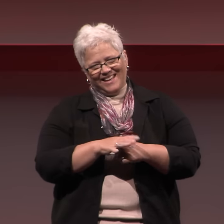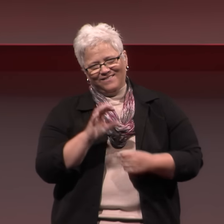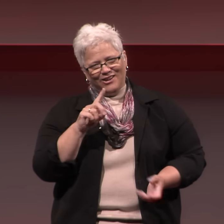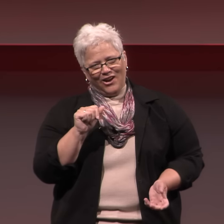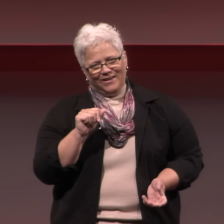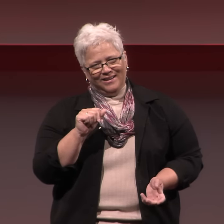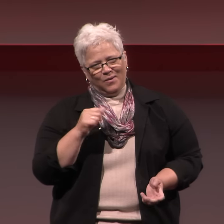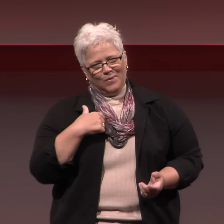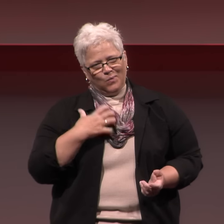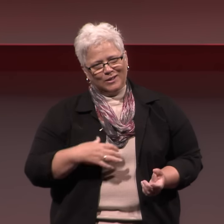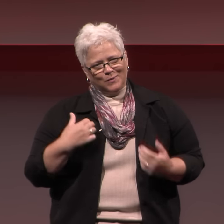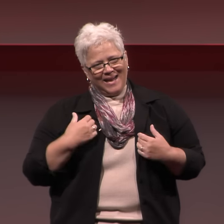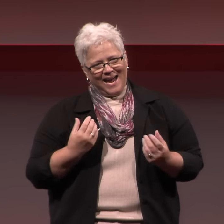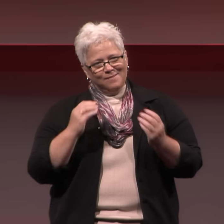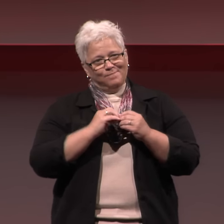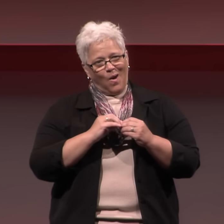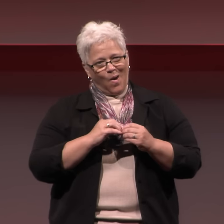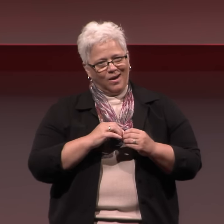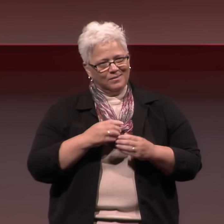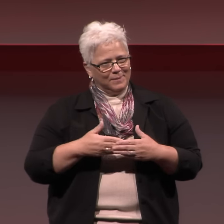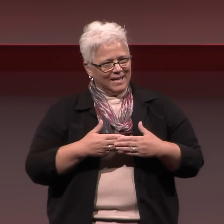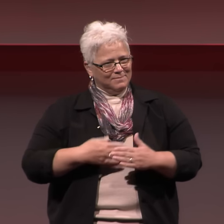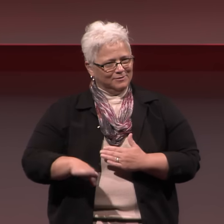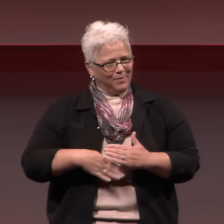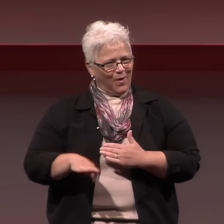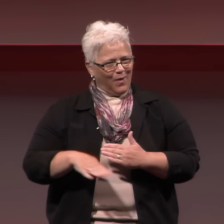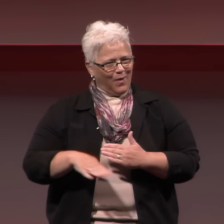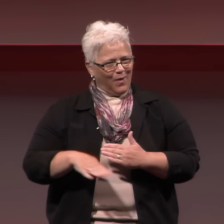But we didn't have enough, we needed more interpreters.